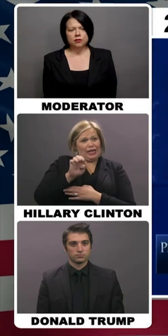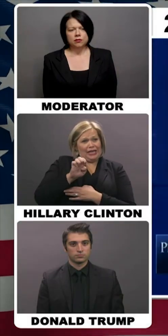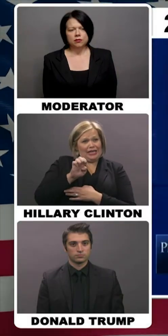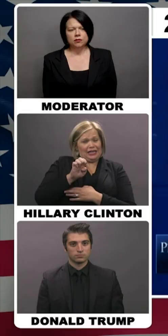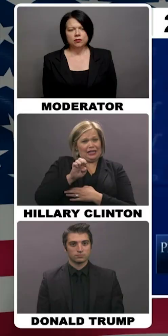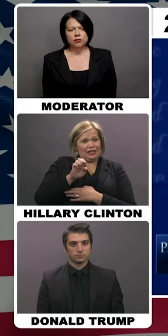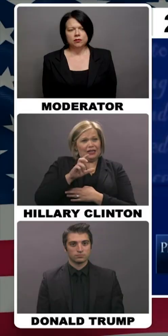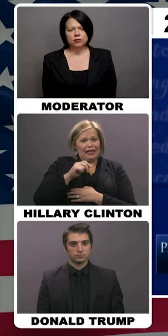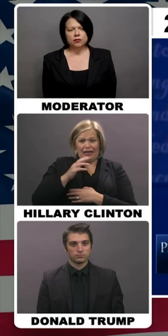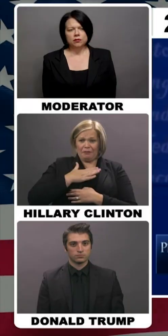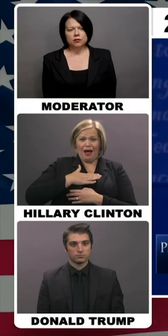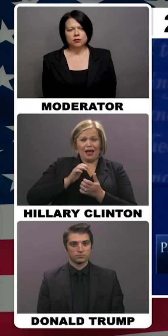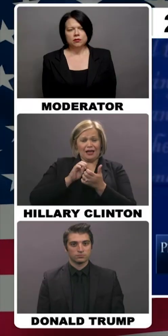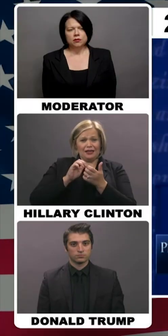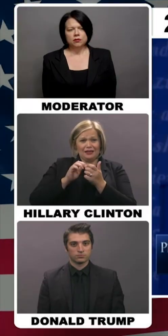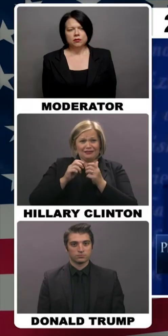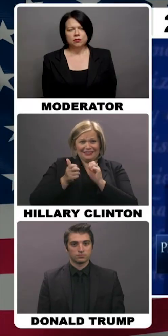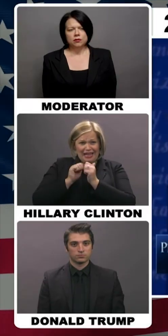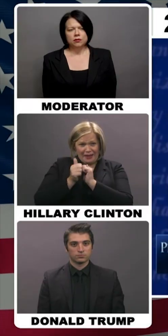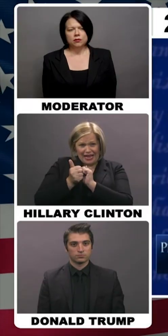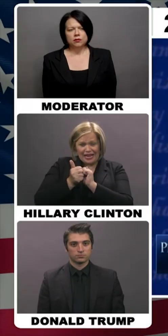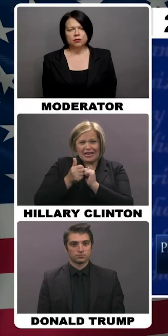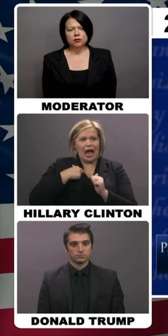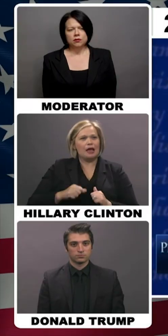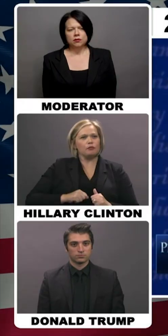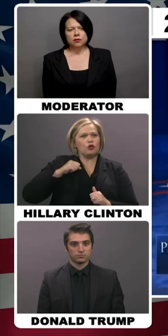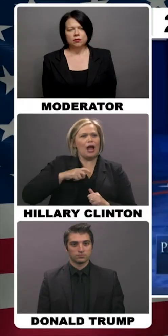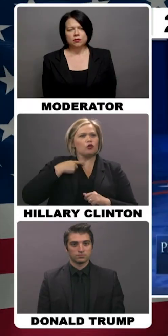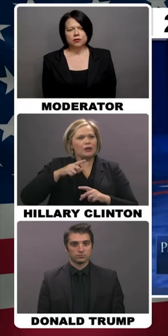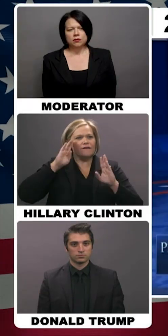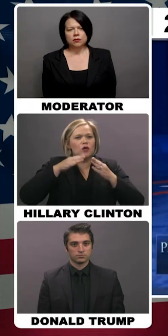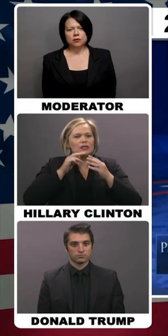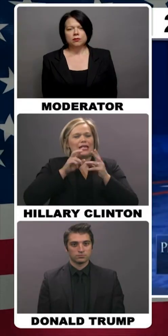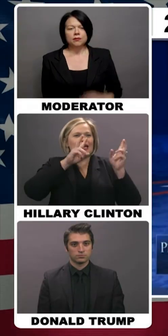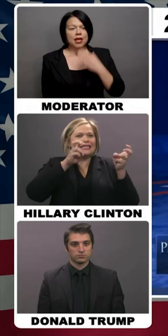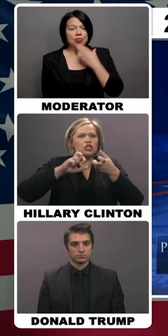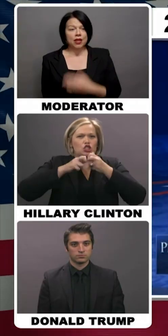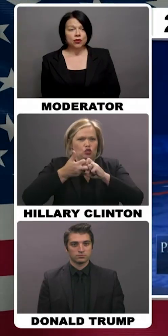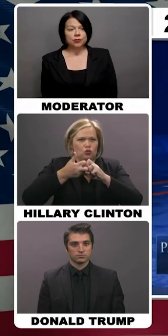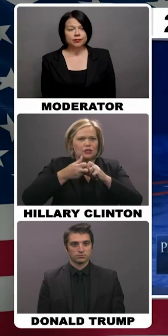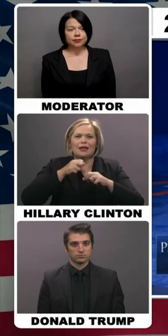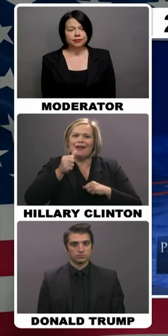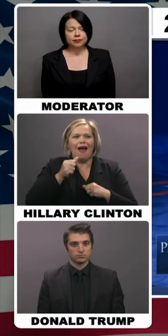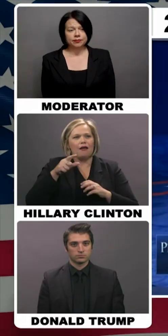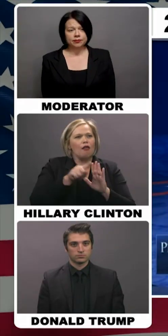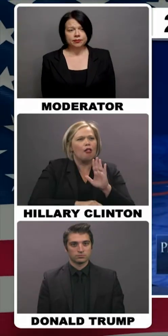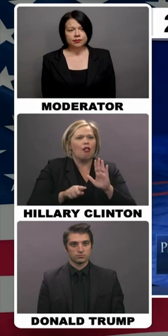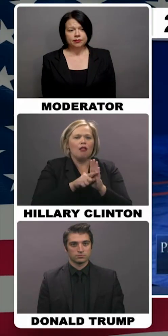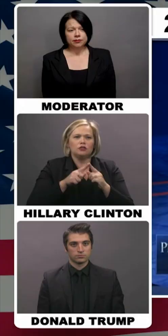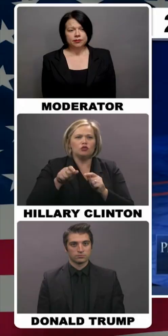And he is supporting me a hundred percent. Thank you. Because we talked about what we wanted to do. We might have had some differences